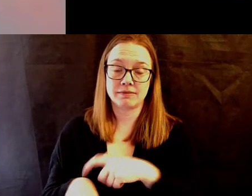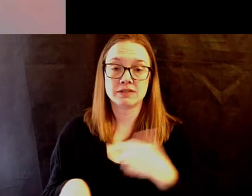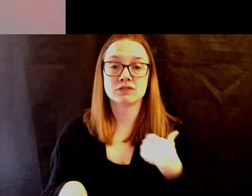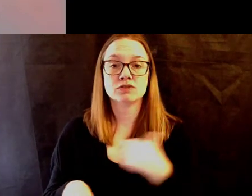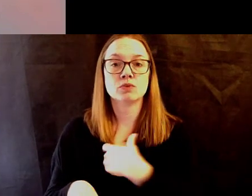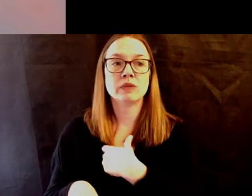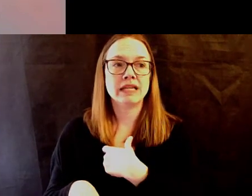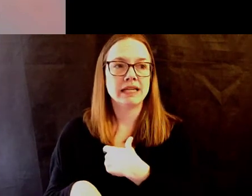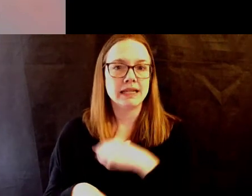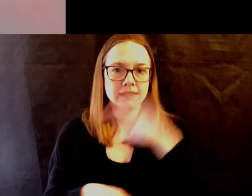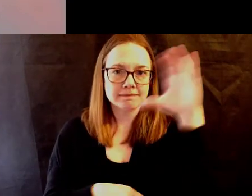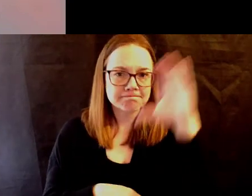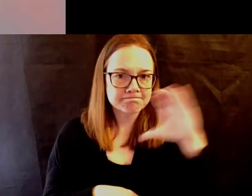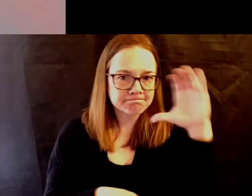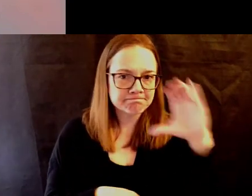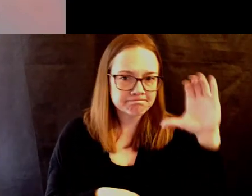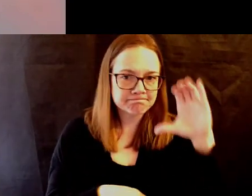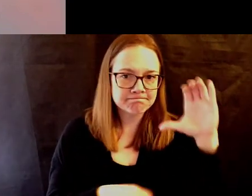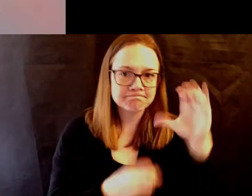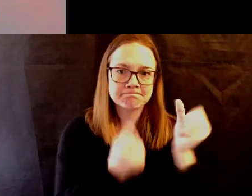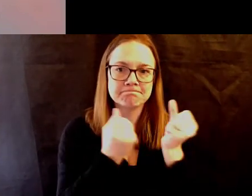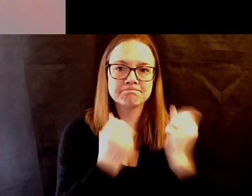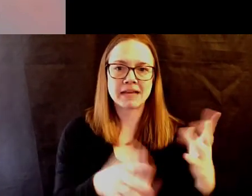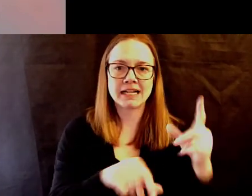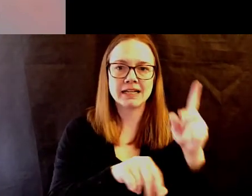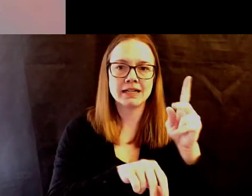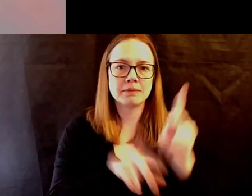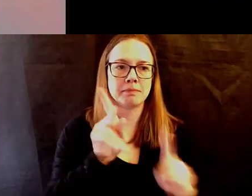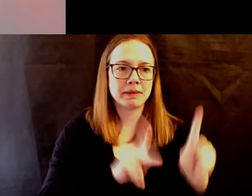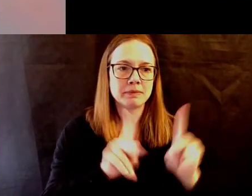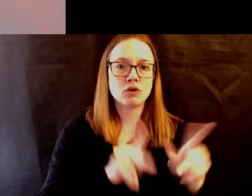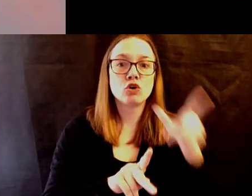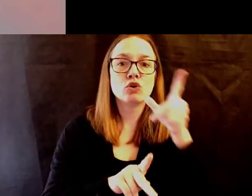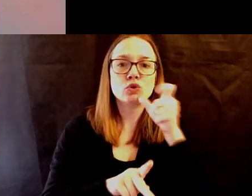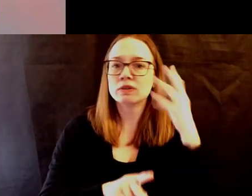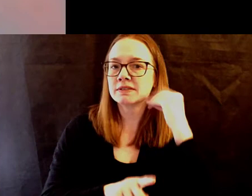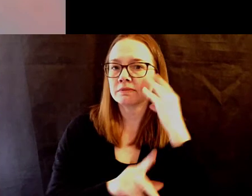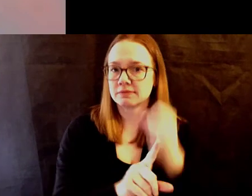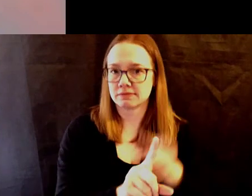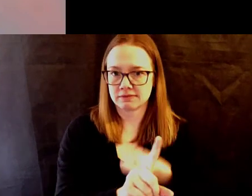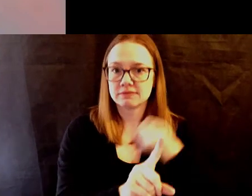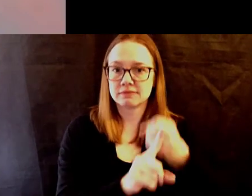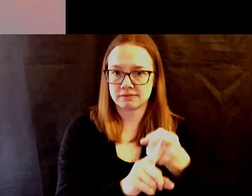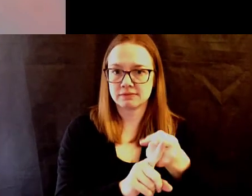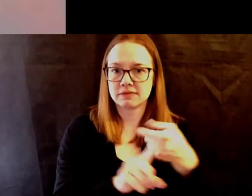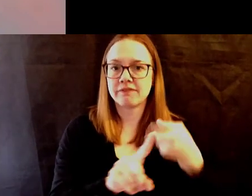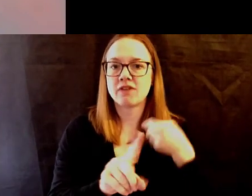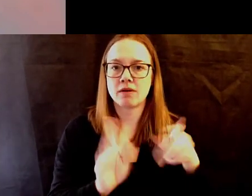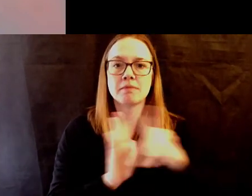were impacted by the policies and having them go and testify